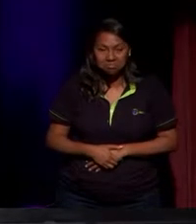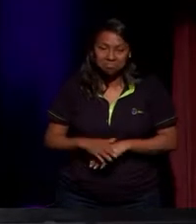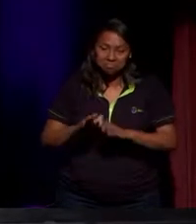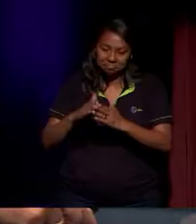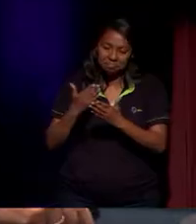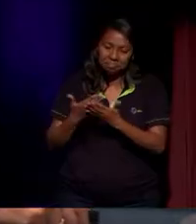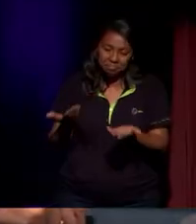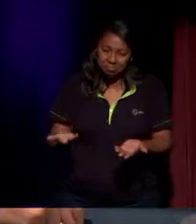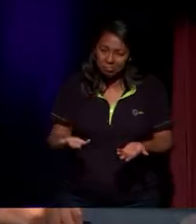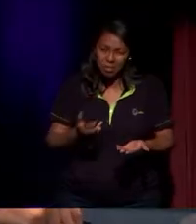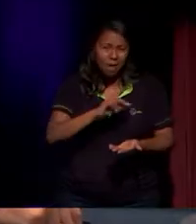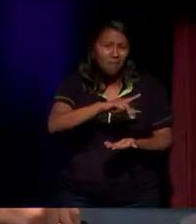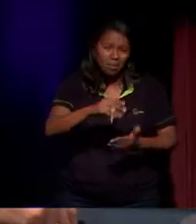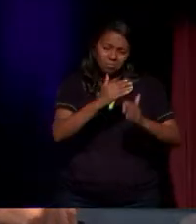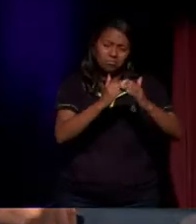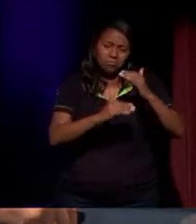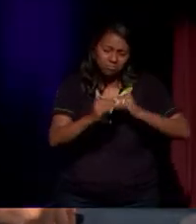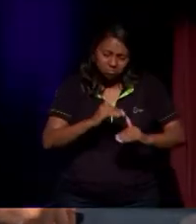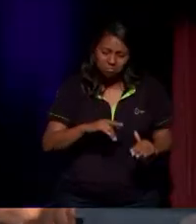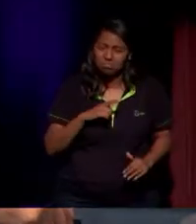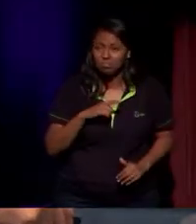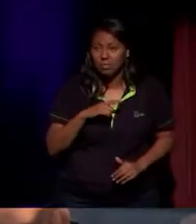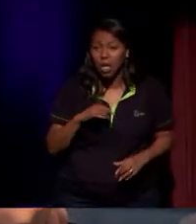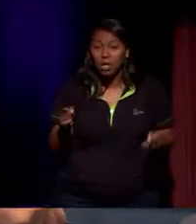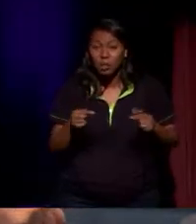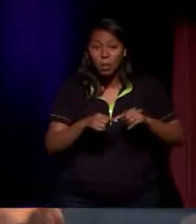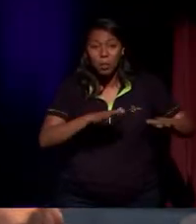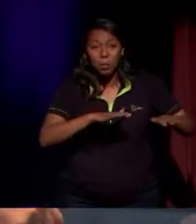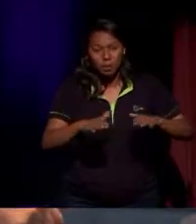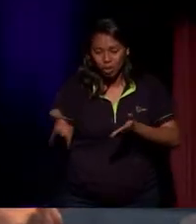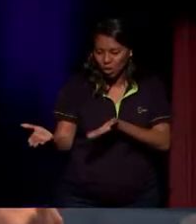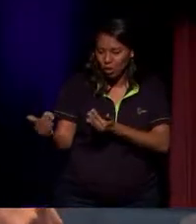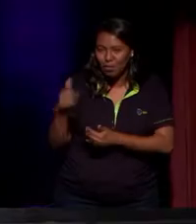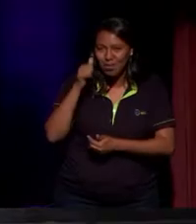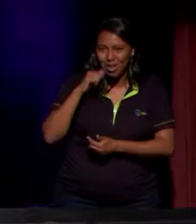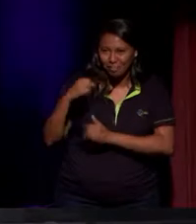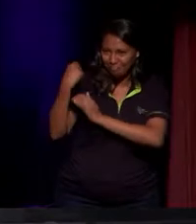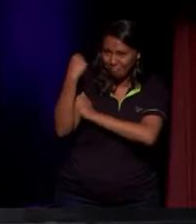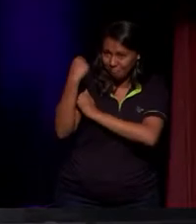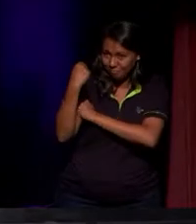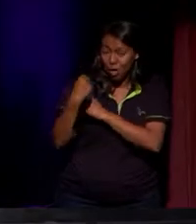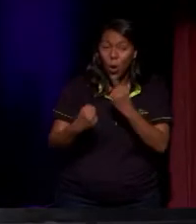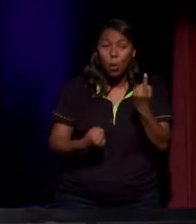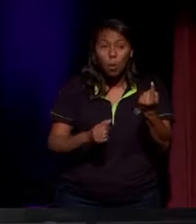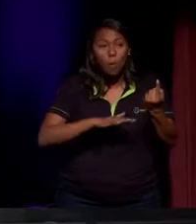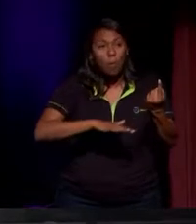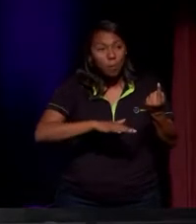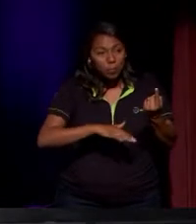In relation to the Movement of Young Feminists, we have a movement which began in 2008,